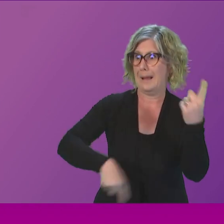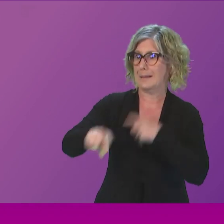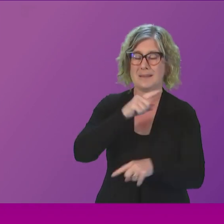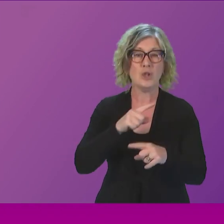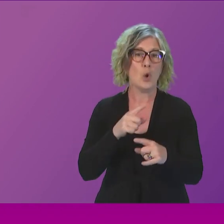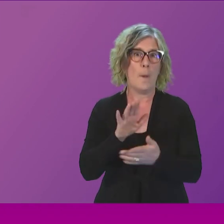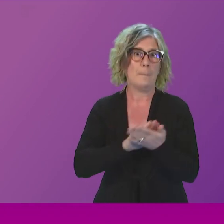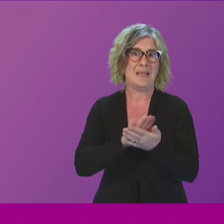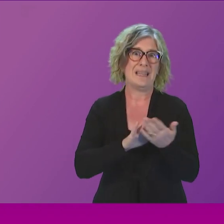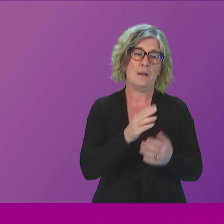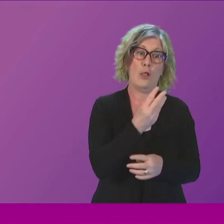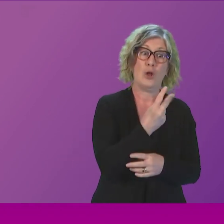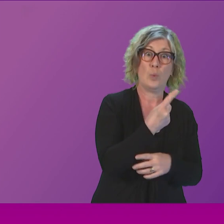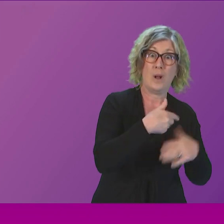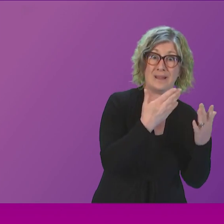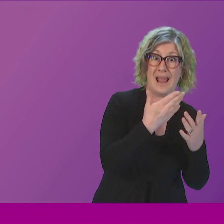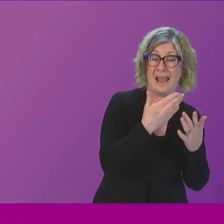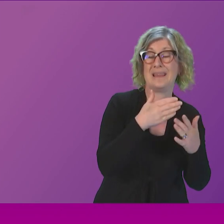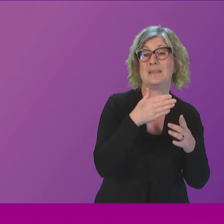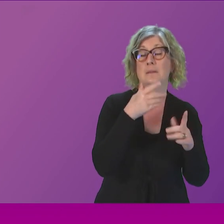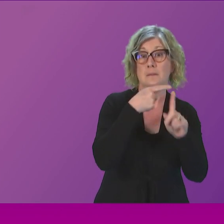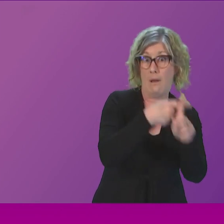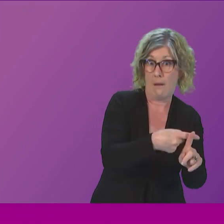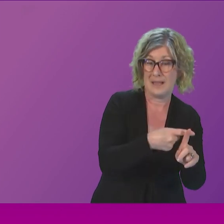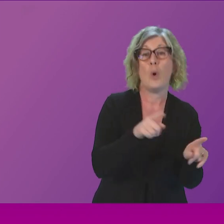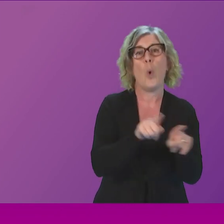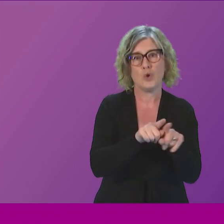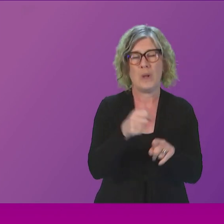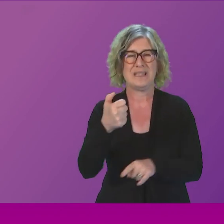both the 31-day and the 62-day targets.